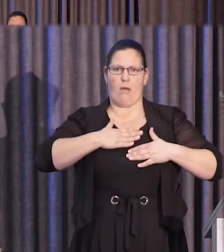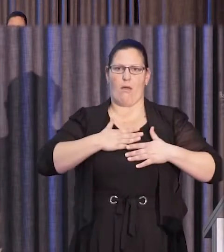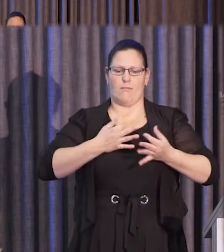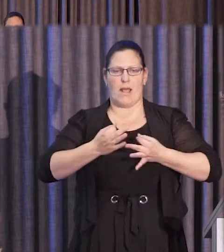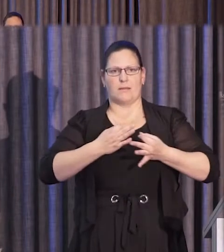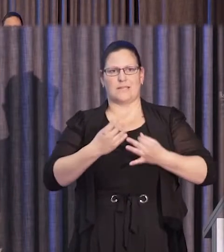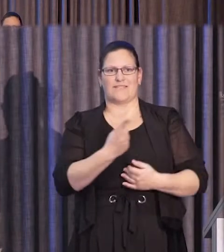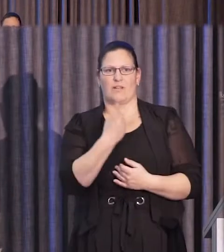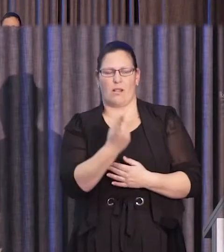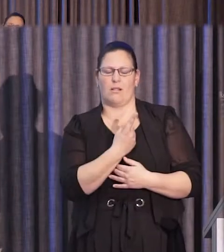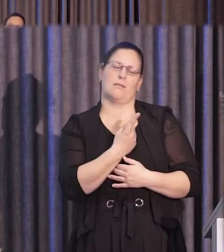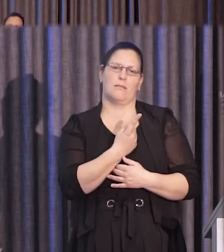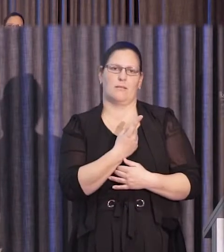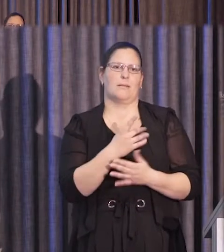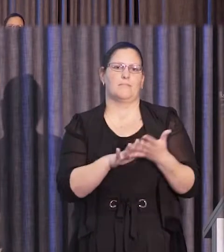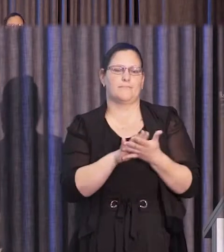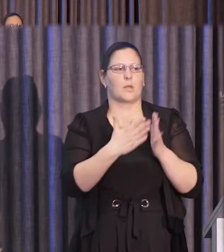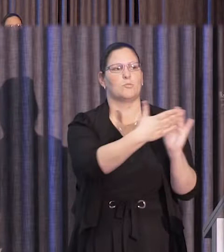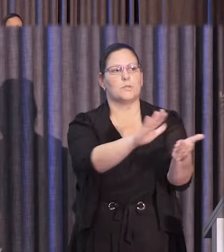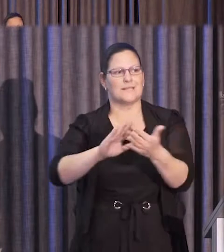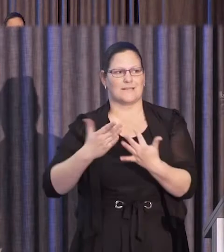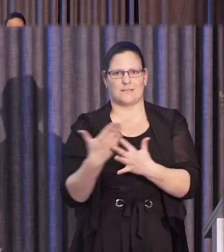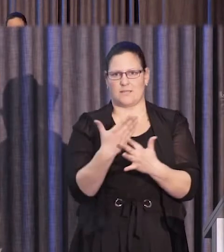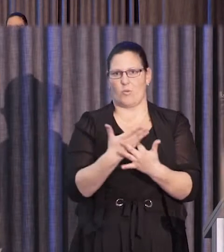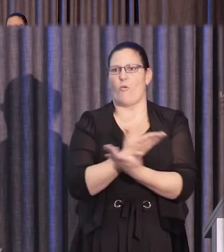So, ILC, it supports communities and mainstream services